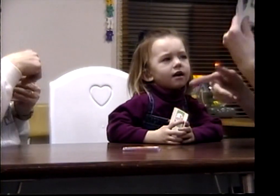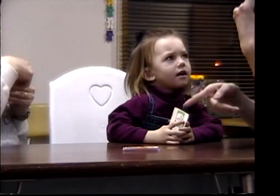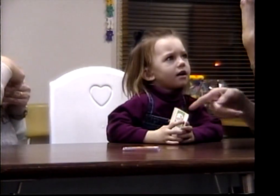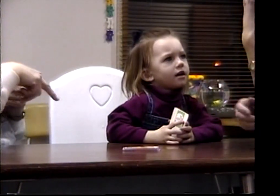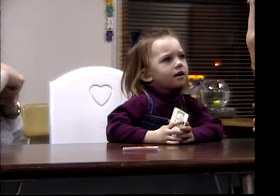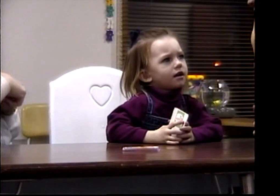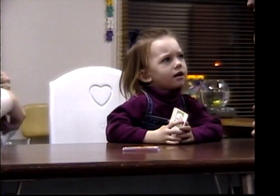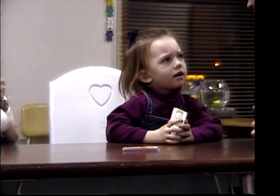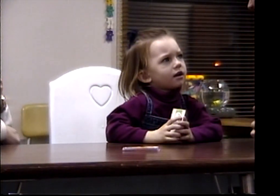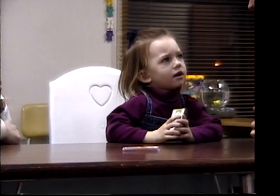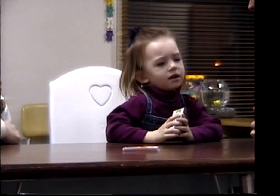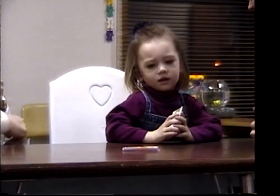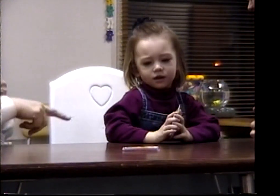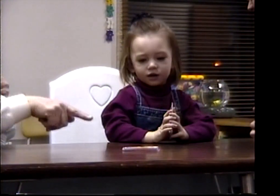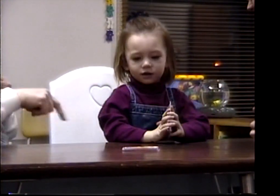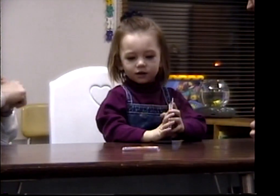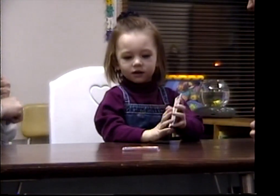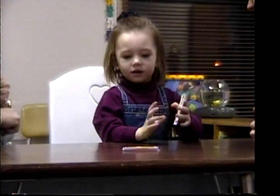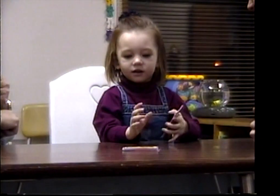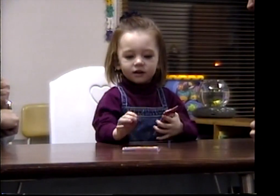"Go fish."